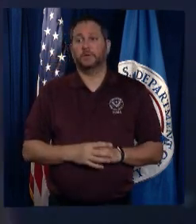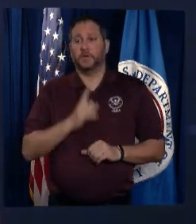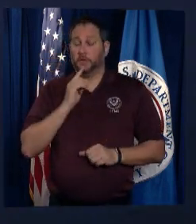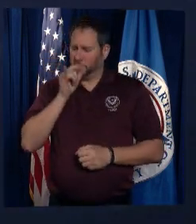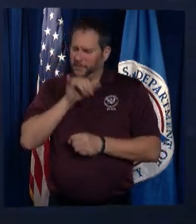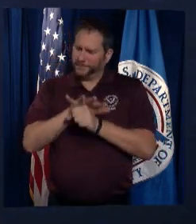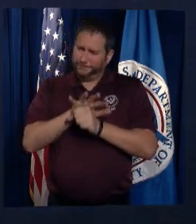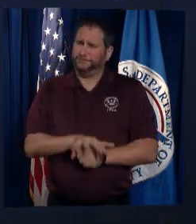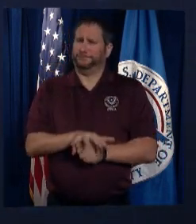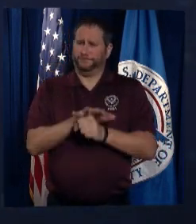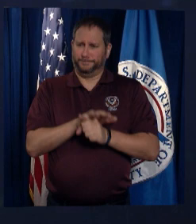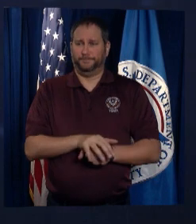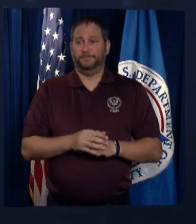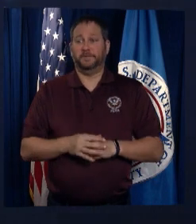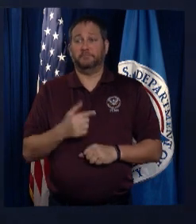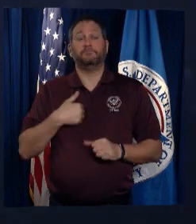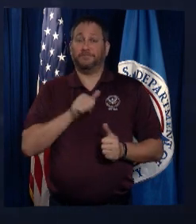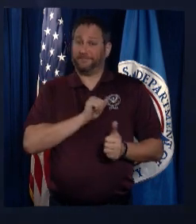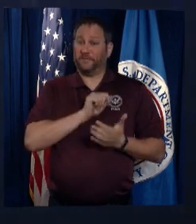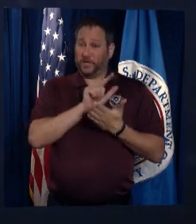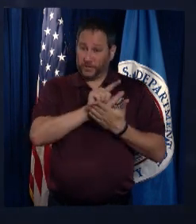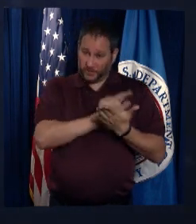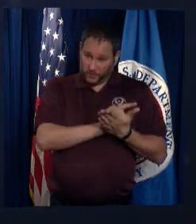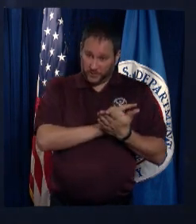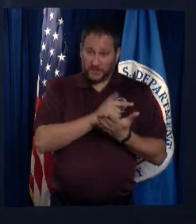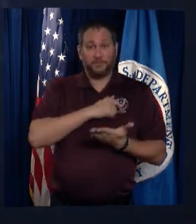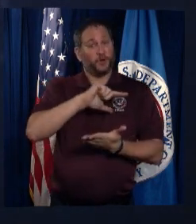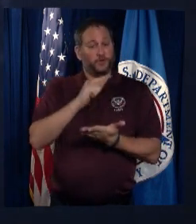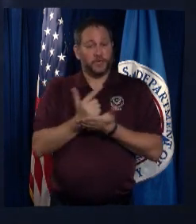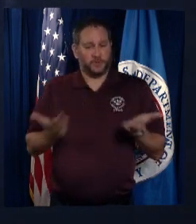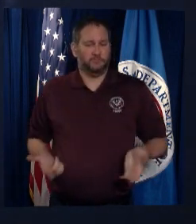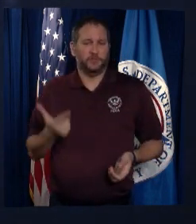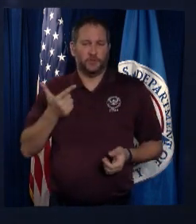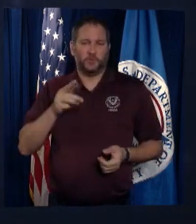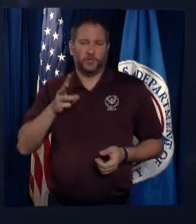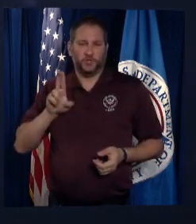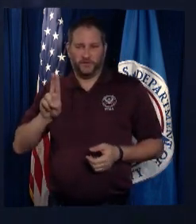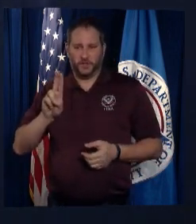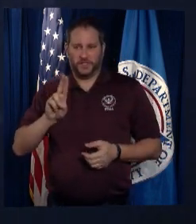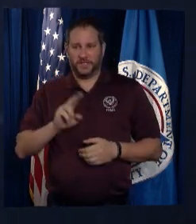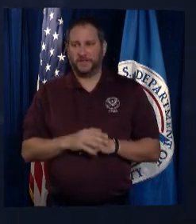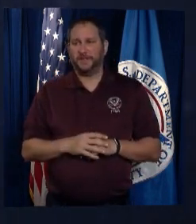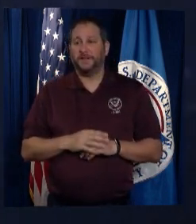parents of nine children, yes nine. So I never stopped training for disasters,